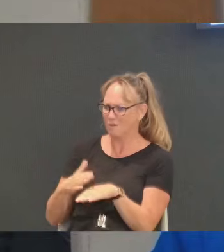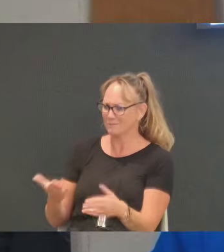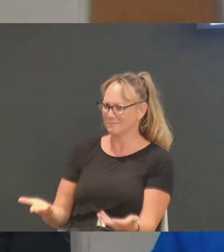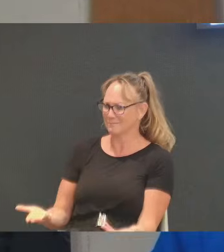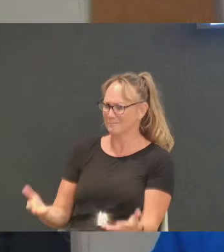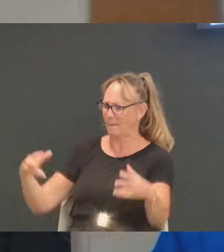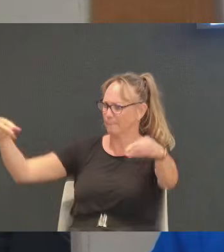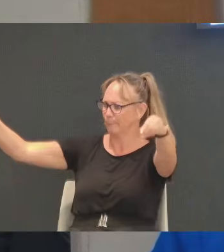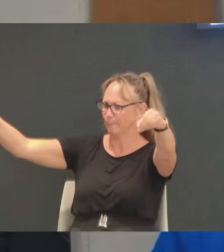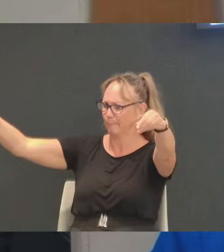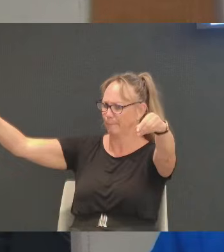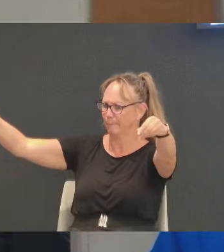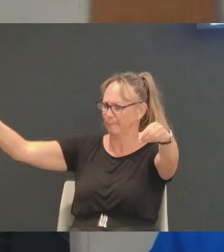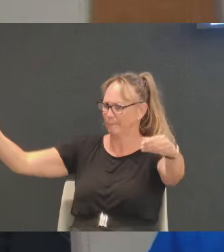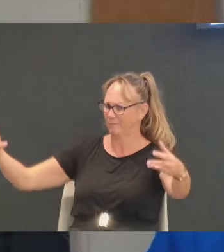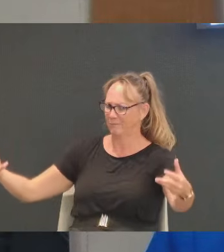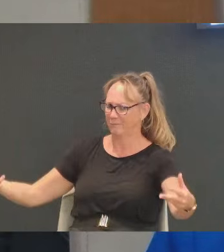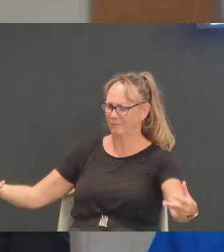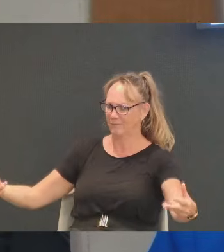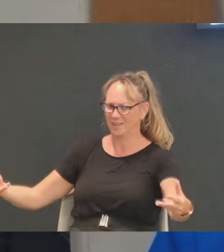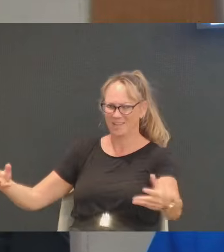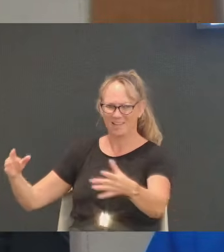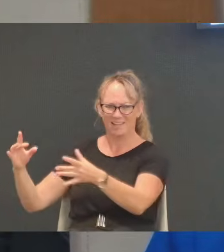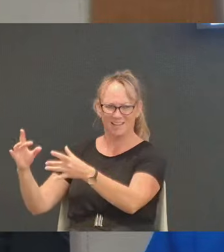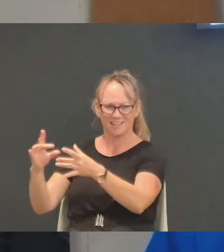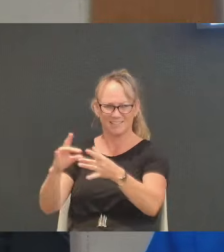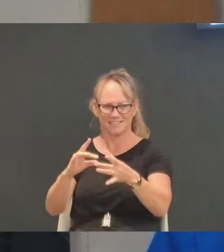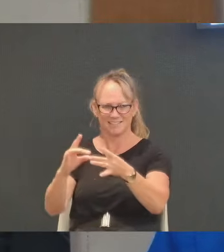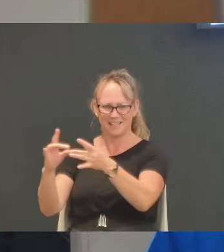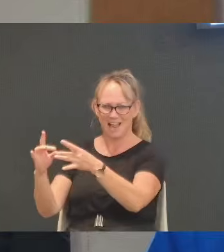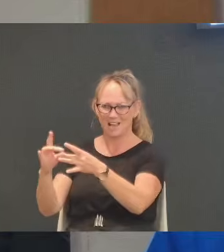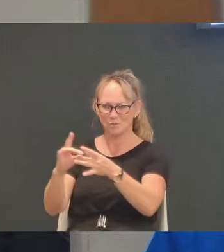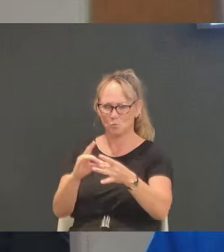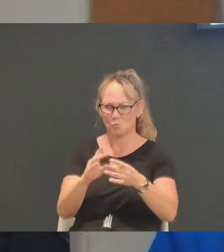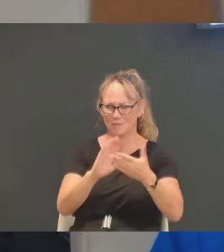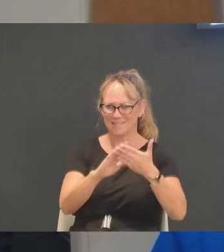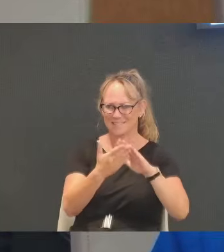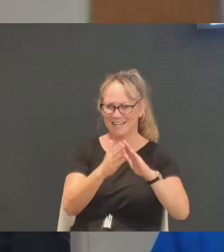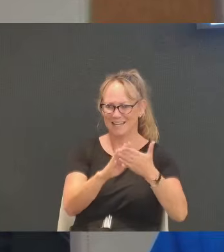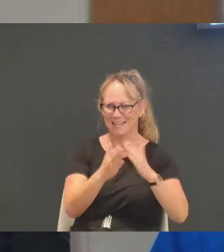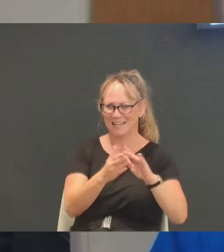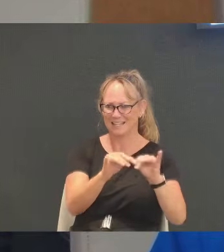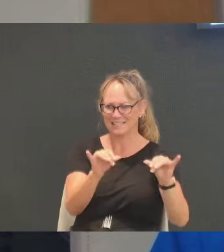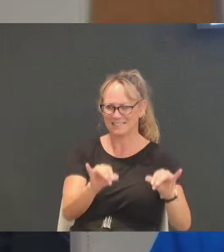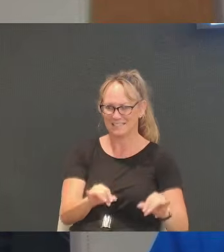they're tied into the city of Cincinnati system. Oh, I know when I voted on it, I never was told